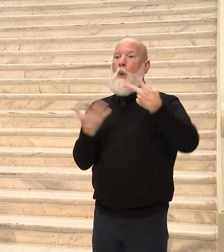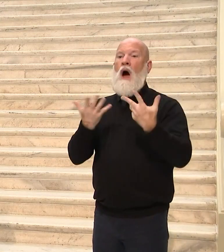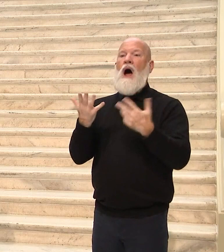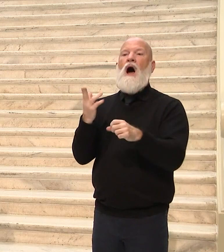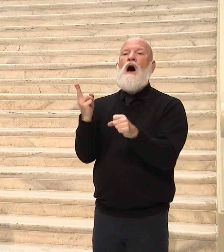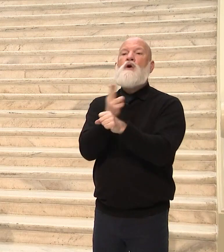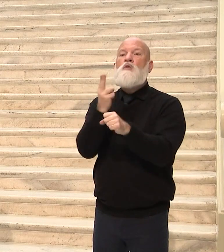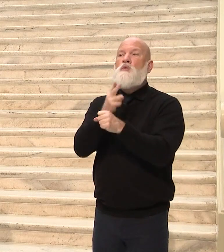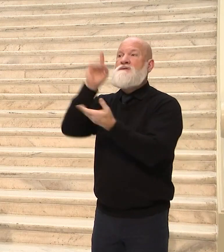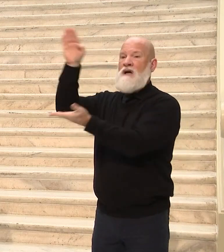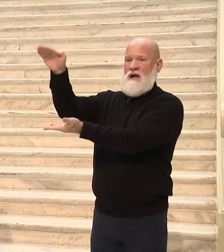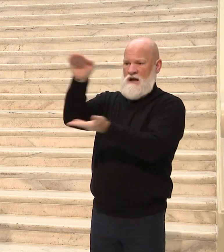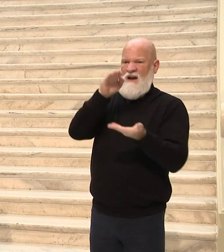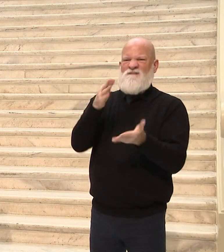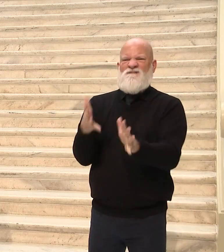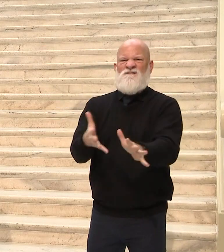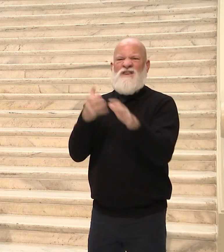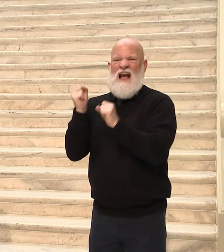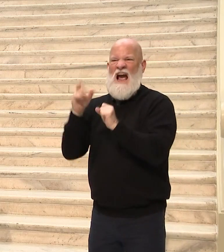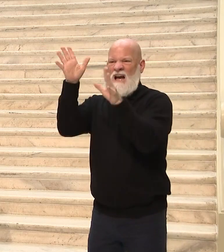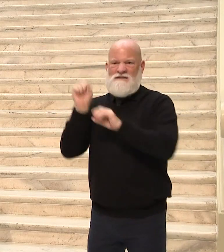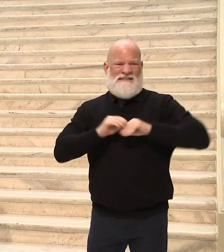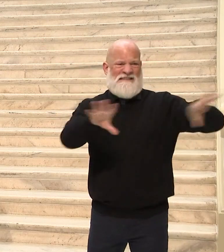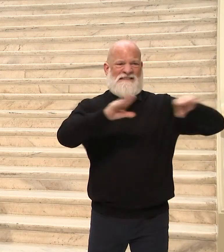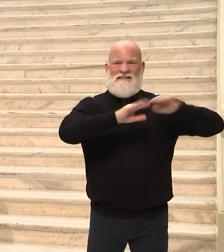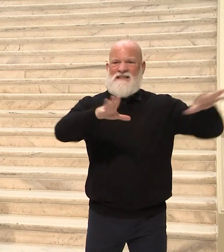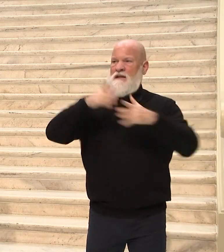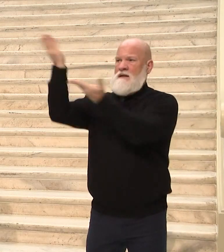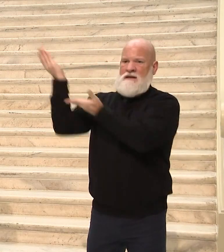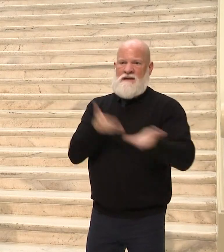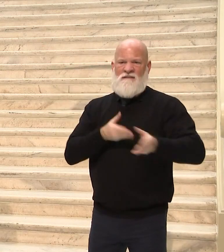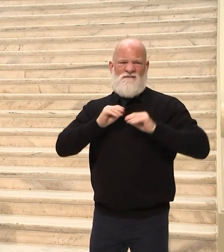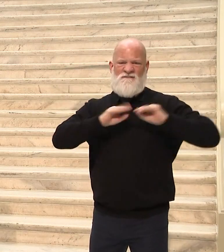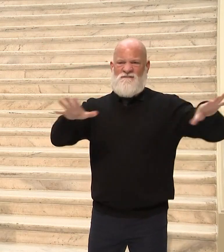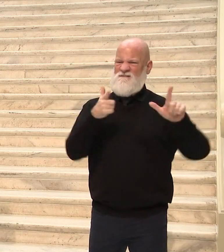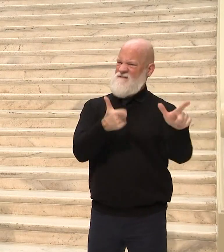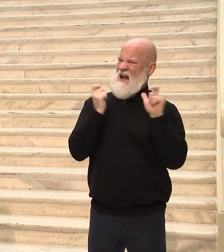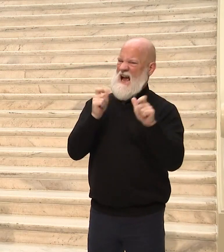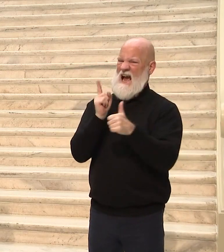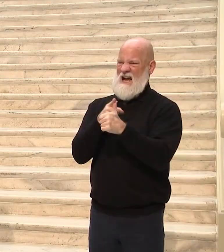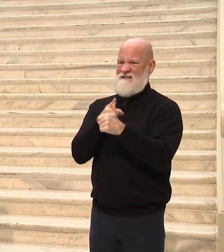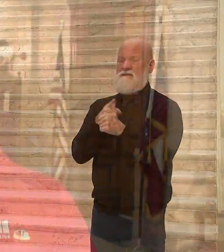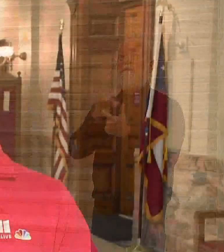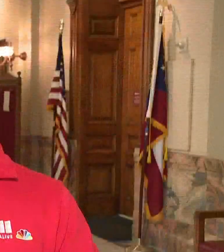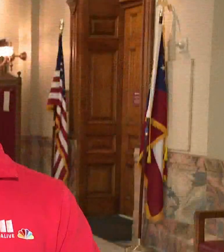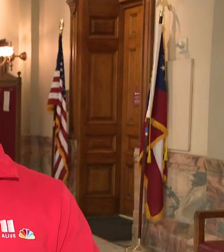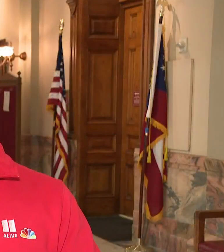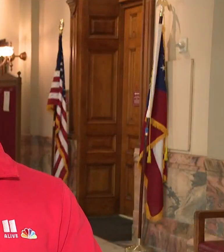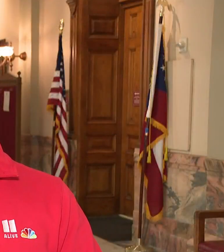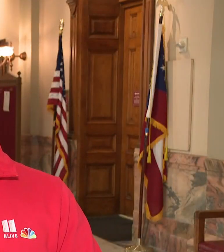CONTINUES TO BE TWOFOLD. ONE, CONTINUES TO BE TWOFOLD. ONE, TO CONTINUES TO BE TWOFOLD. ONE, TO UTILIZE CONTINUES TO BE TWOFOLD. ONE, TO UTILIZE OUR CONTINUES TO BE TWOFOLD. ONE, TO UTILIZE OUR CURRENT ONE, TO UTILIZE OUR CURRENT ONE, TO UTILIZE OUR CURRENT ALLOTMENT ONE, TO UTILIZE OUR CURRENT ALLOTMENT AS ONE, TO UTILIZE OUR CURRENT ALLOTMENT AS QUICKLY ONE, TO UTILIZE OUR CURRENT ALLOTMENT AS QUICKLY AND ONE, TO UTILIZE OUR CURRENT ALLOTMENT AS QUICKLY AND SAFELY ALLOTMENT AS QUICKLY AND SAFELY ALLOTMENT AS QUICKLY AND SAFELY AS ALLOTMENT AS QUICKLY AND SAFELY AS POSSIBLE. AS POSSIBLE. AS POSSIBLE. TWO, AS POSSIBLE. TWO, PLAN AS POSSIBLE. TWO, PLAN FOR